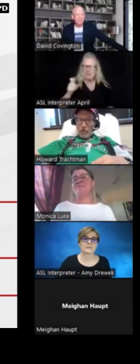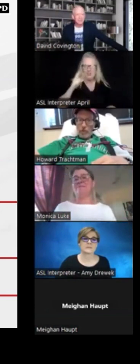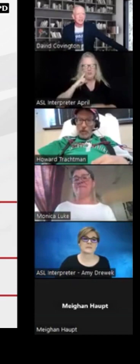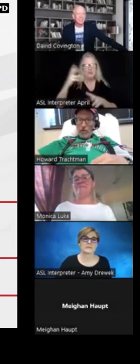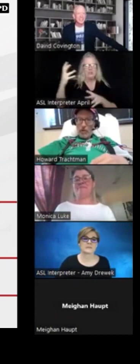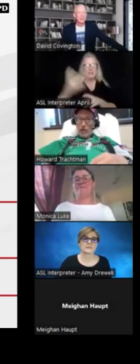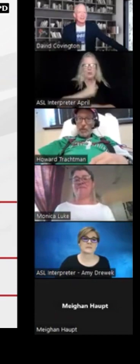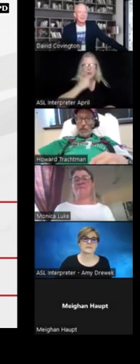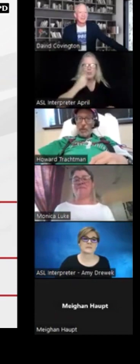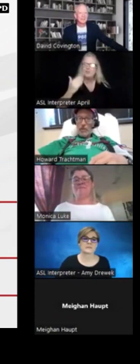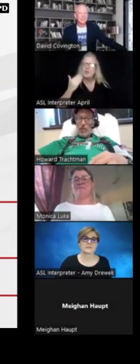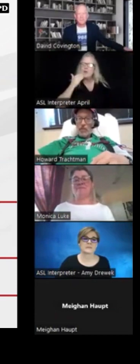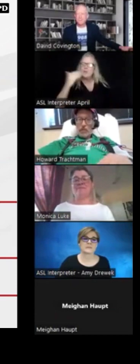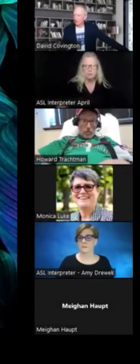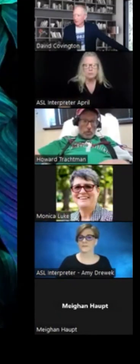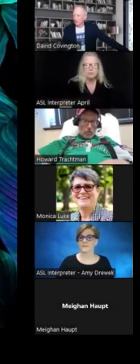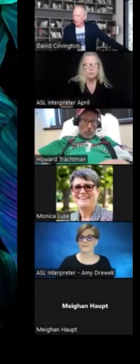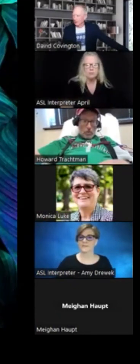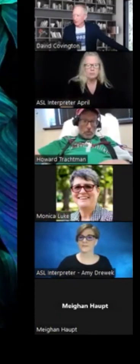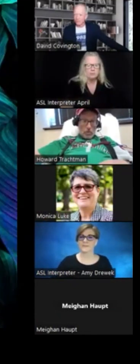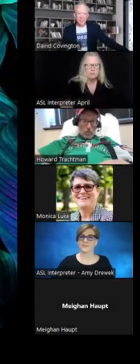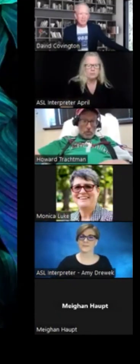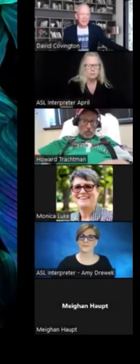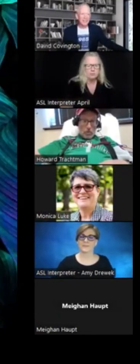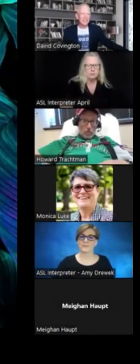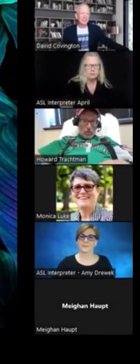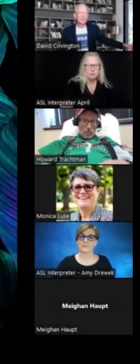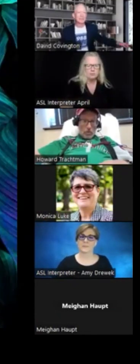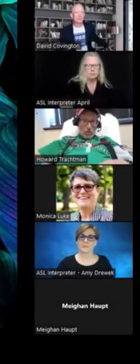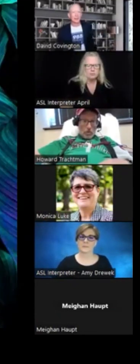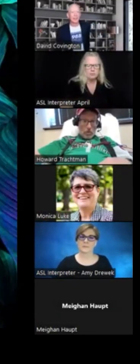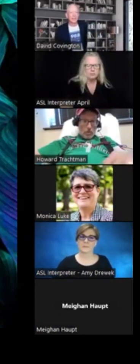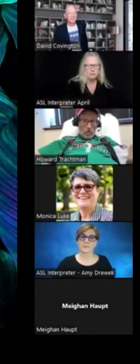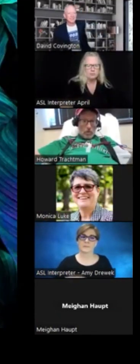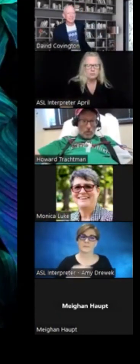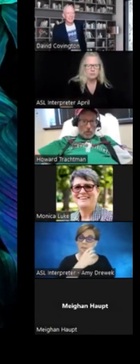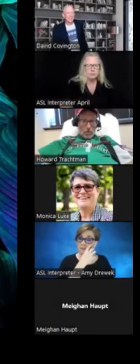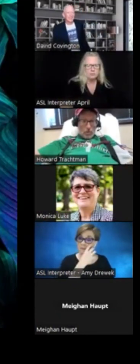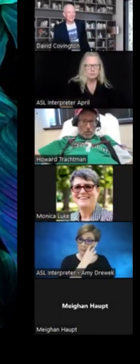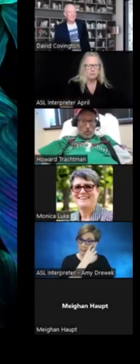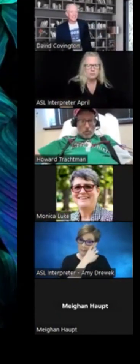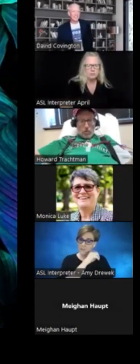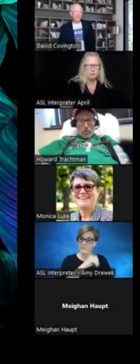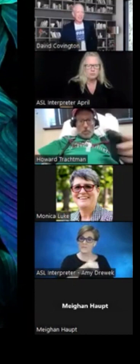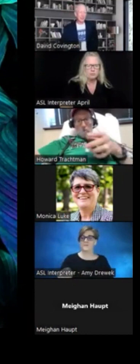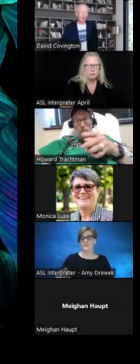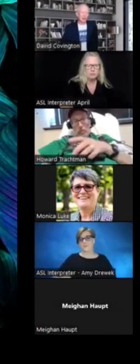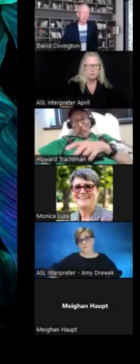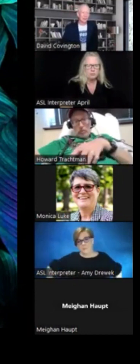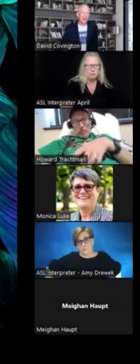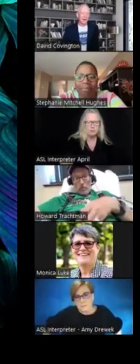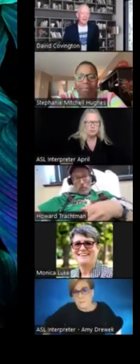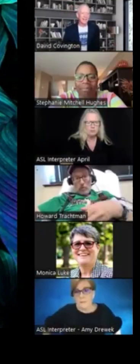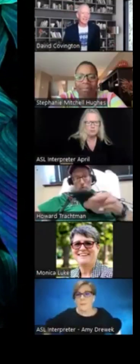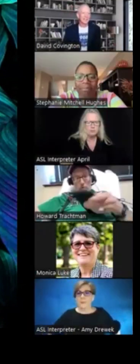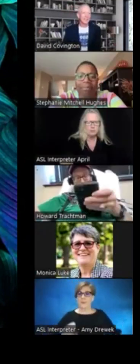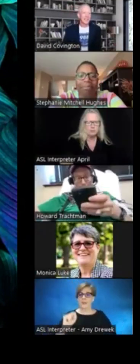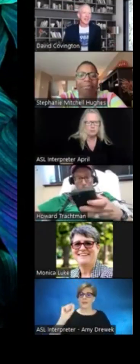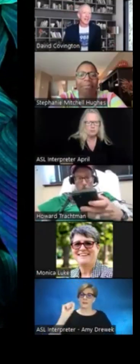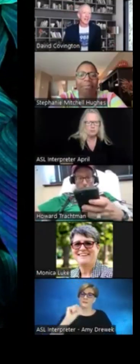FROM THE YOUTH PERSPECTIVE. THIS IS A DIFFERENT TAKE. WE WILL PLAY THIS VIDEO. I DON'T KNOW WHY YOU ARE SO SAD. YOU HAVE A ROOF OVER YOUR HEAD. YOU GOT TO STOP THINKING THAT. THAT IS WHAT WHITE PEOPLE THINK. YOU ALL RIGHT?